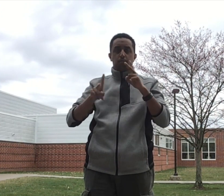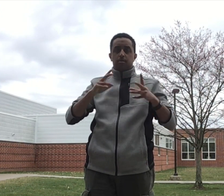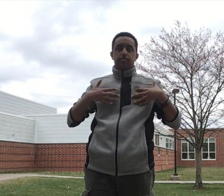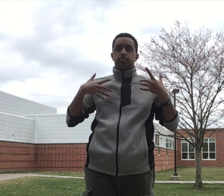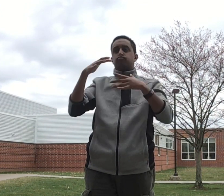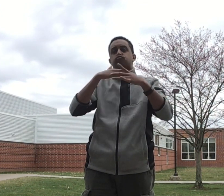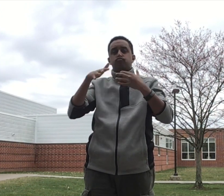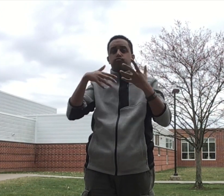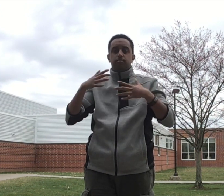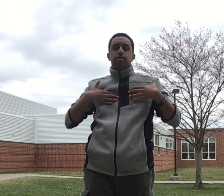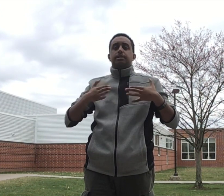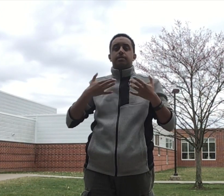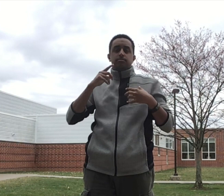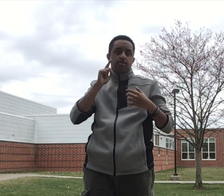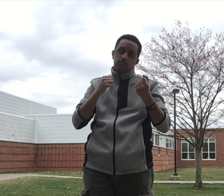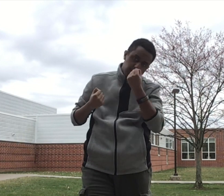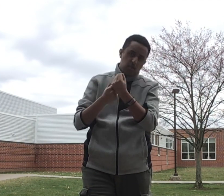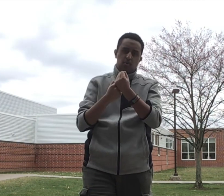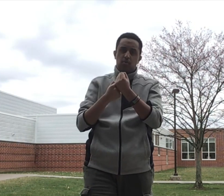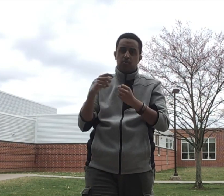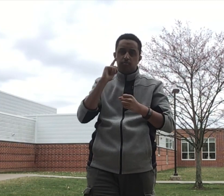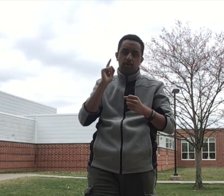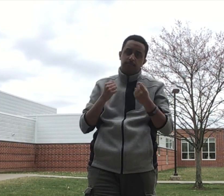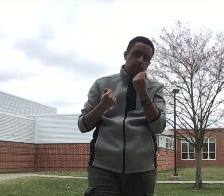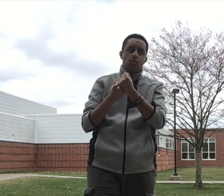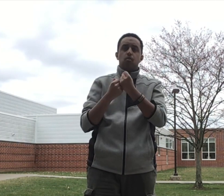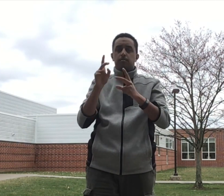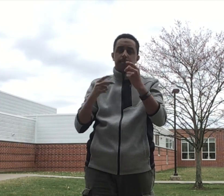and people were really happy to hear that. There was support for Deaf people